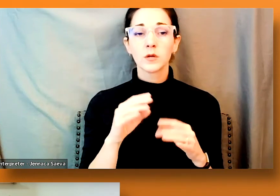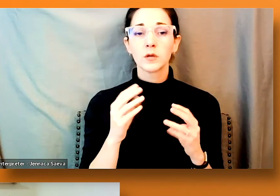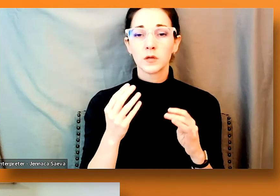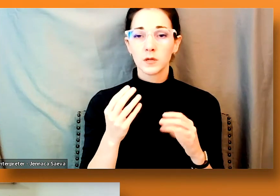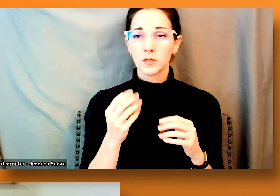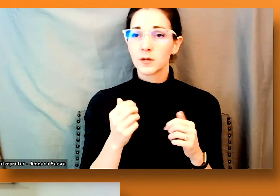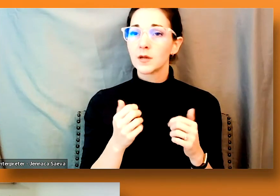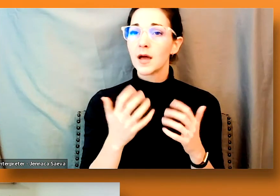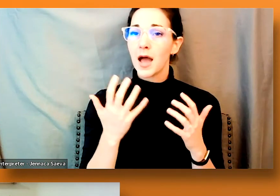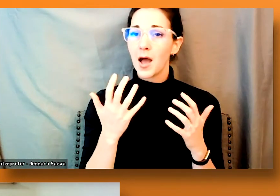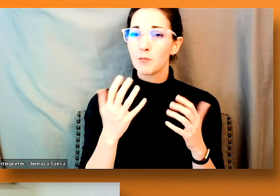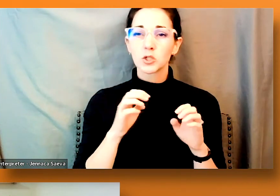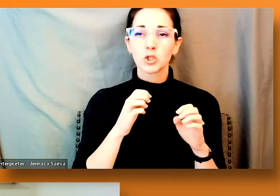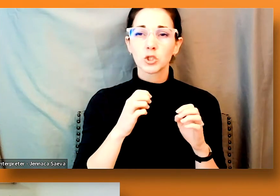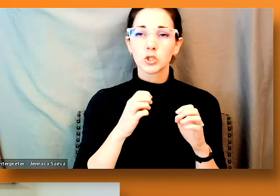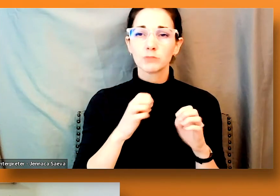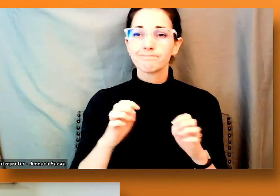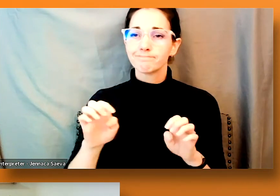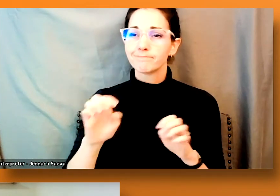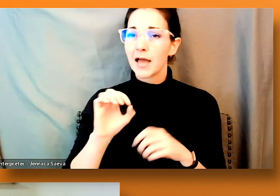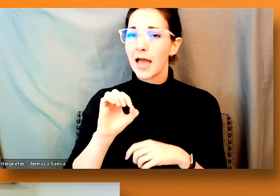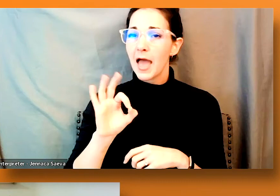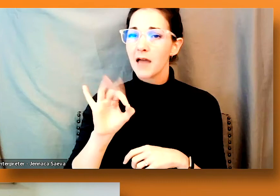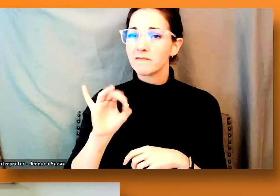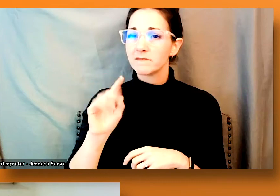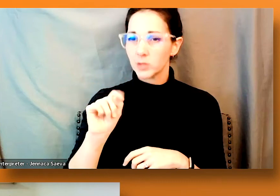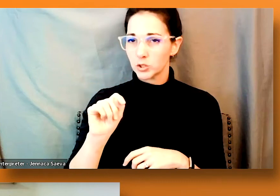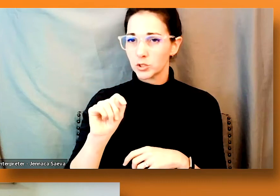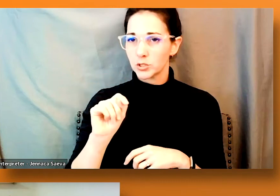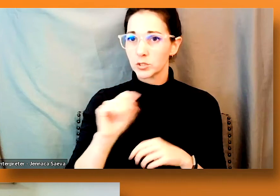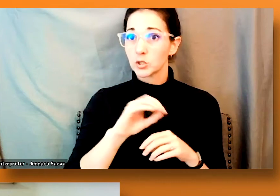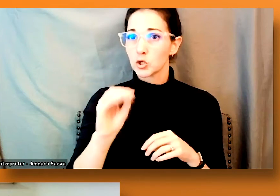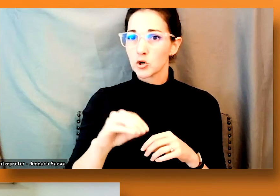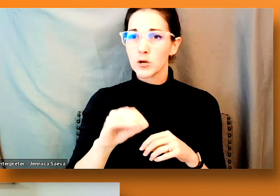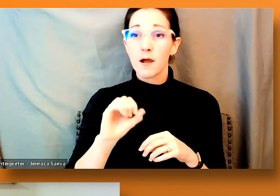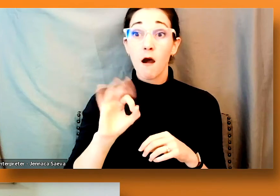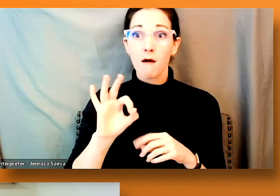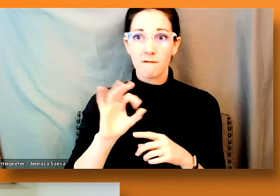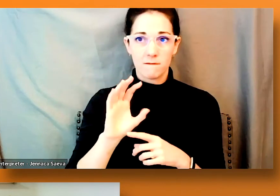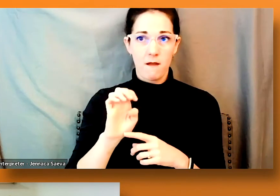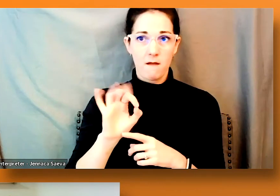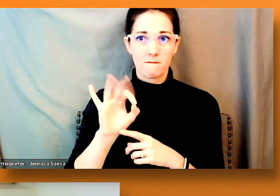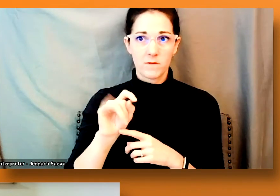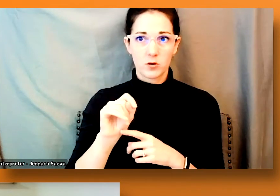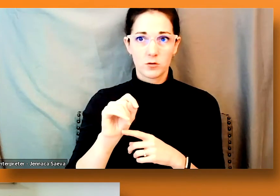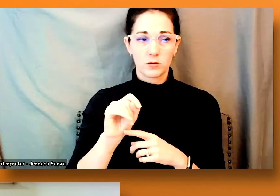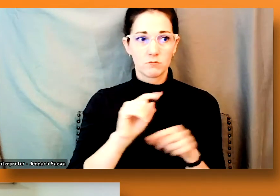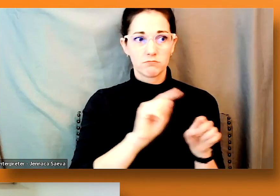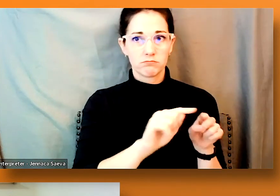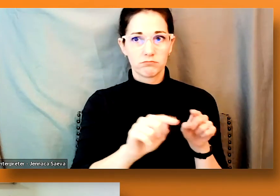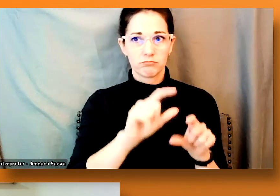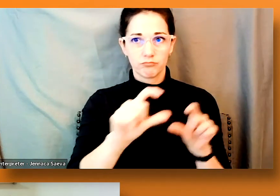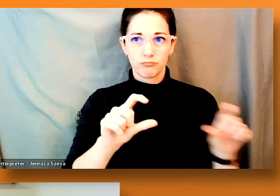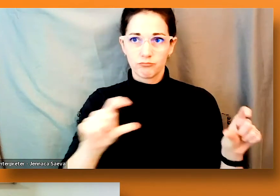"Changing the degree of effort for some people in the grant sometimes requires sponsor approval, correct?"